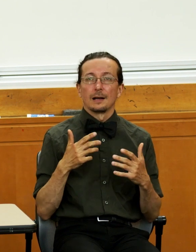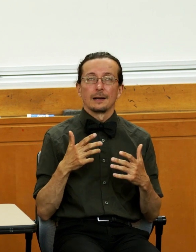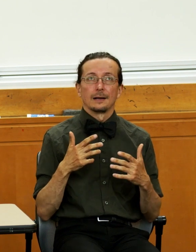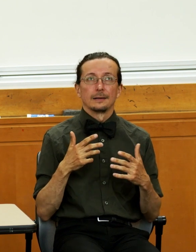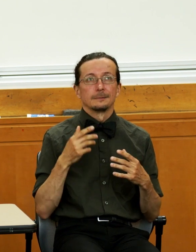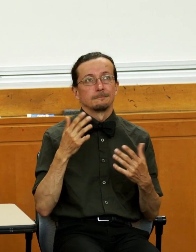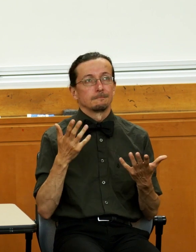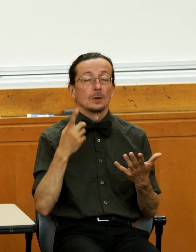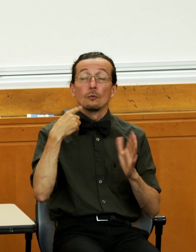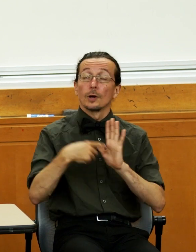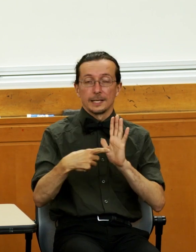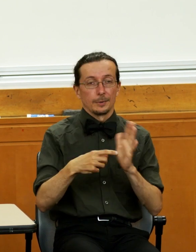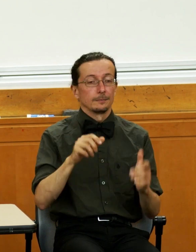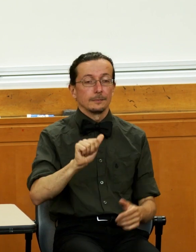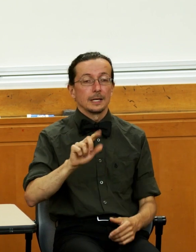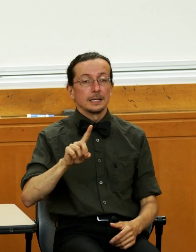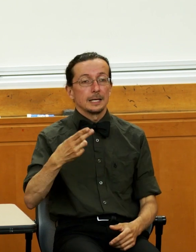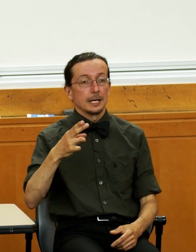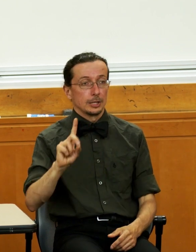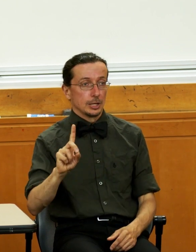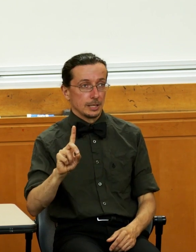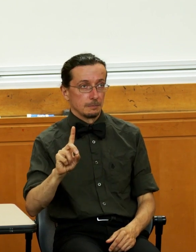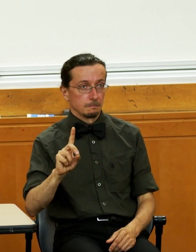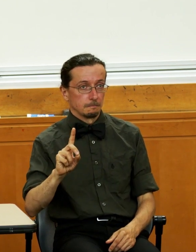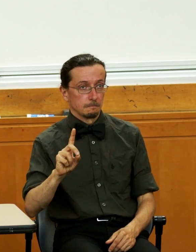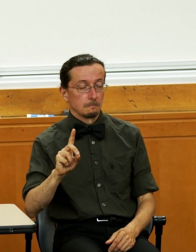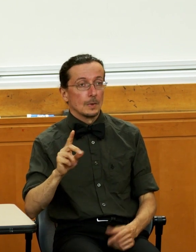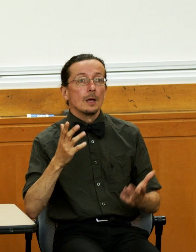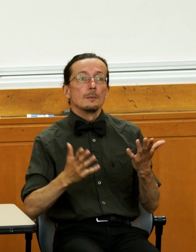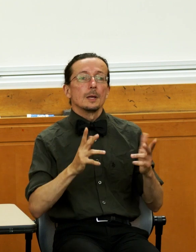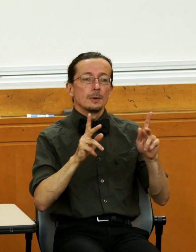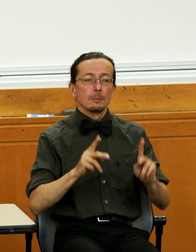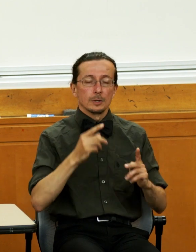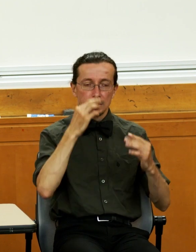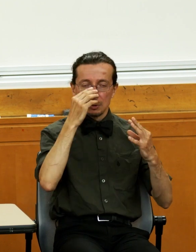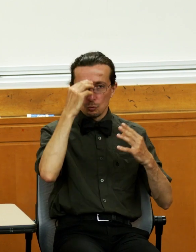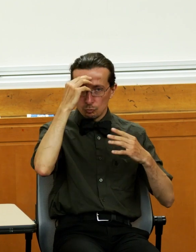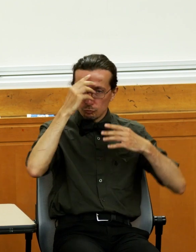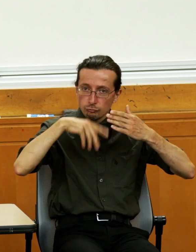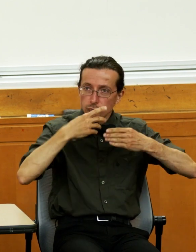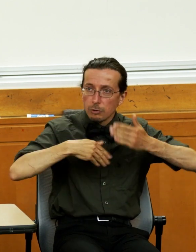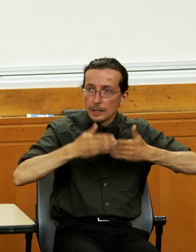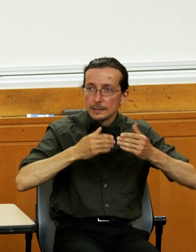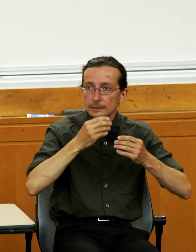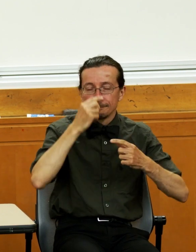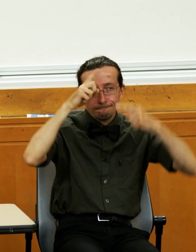ADHD. Maybe a person has different ways of processing information and then they're in